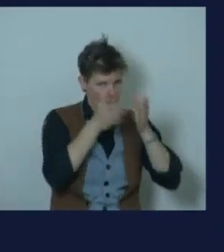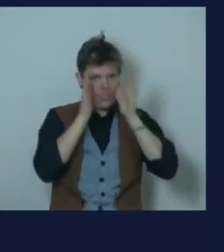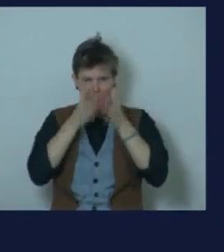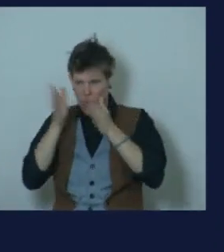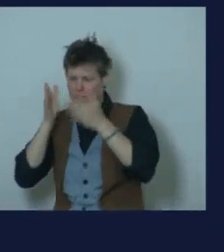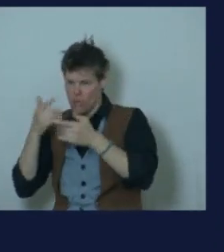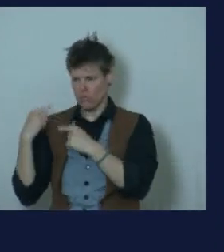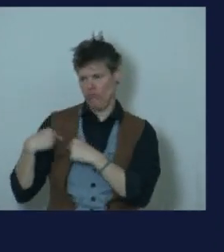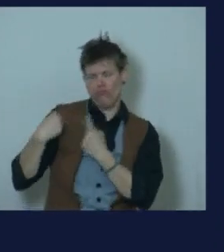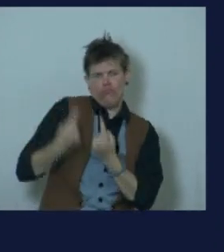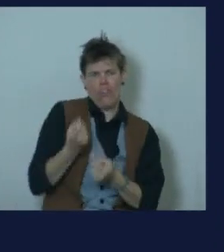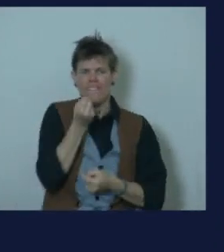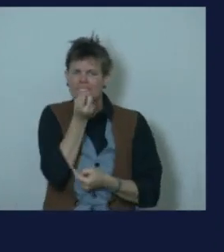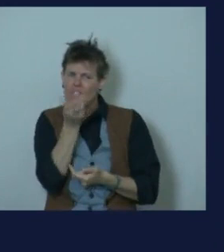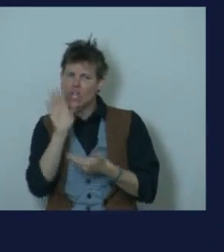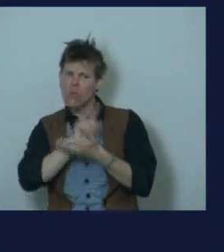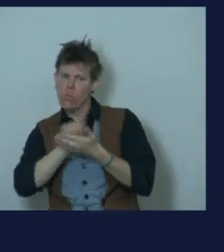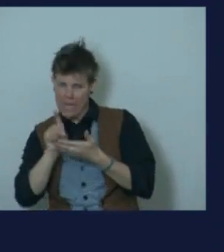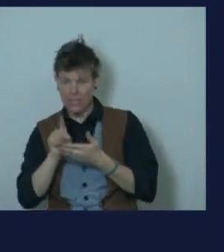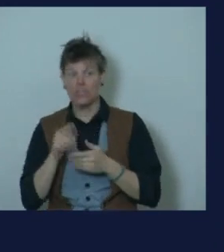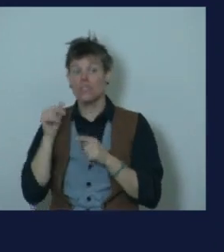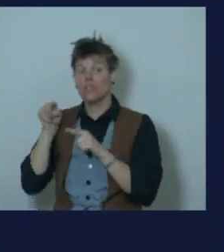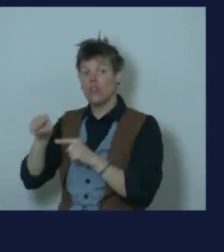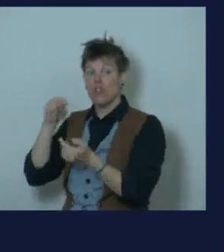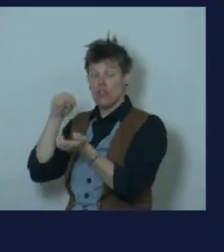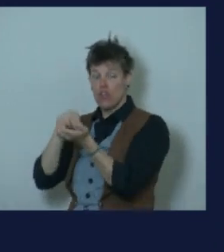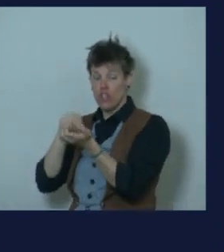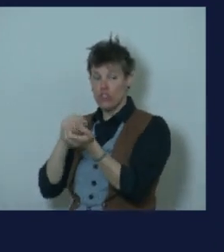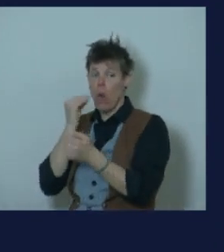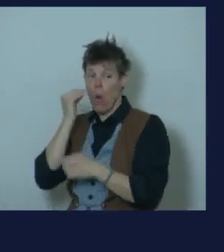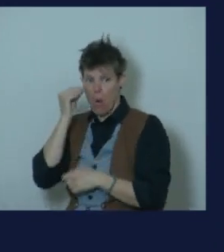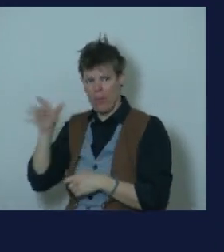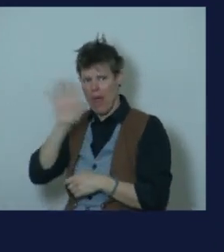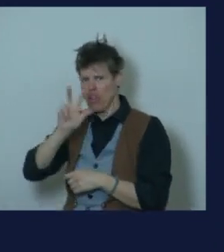AND TRIBAL COMMUNITIES. WE HAVE BEEN TARGETING THESE COMMUNITIES FOR WEEKS.